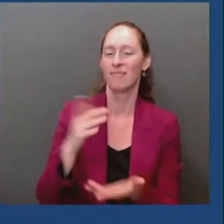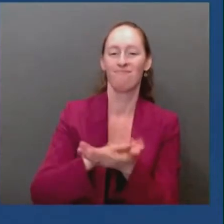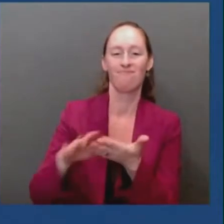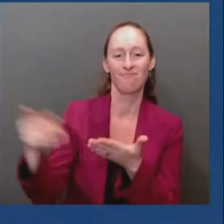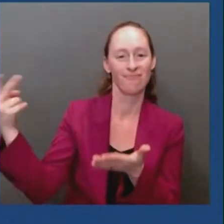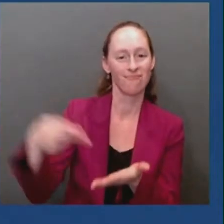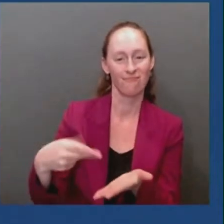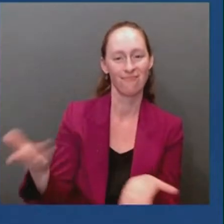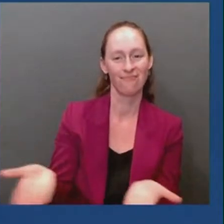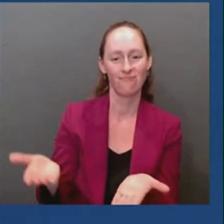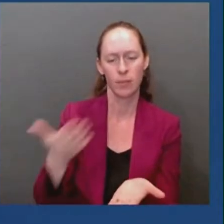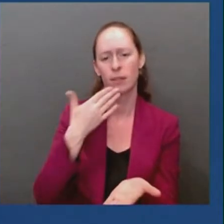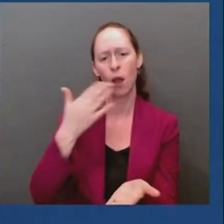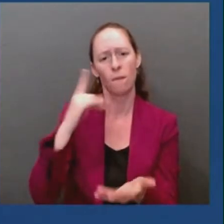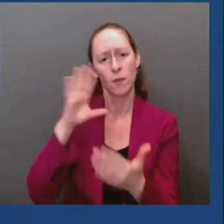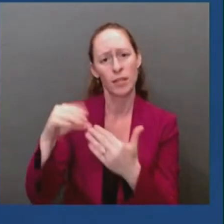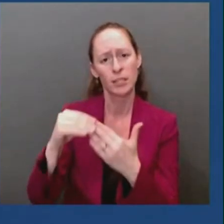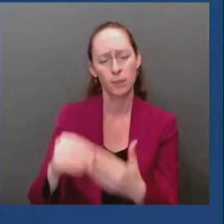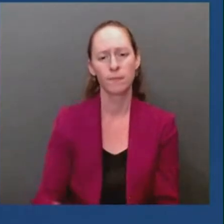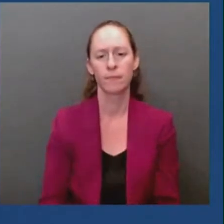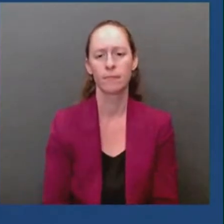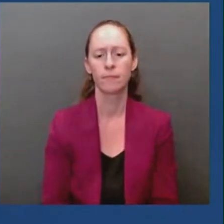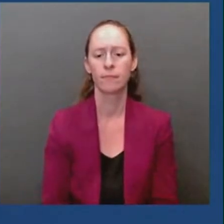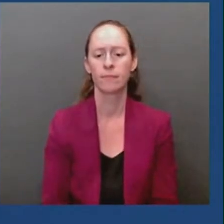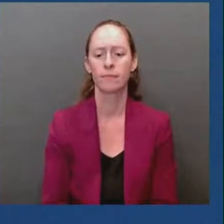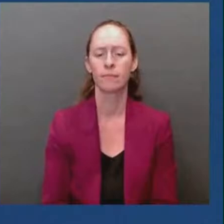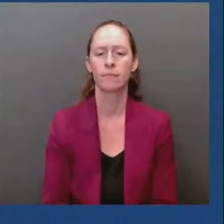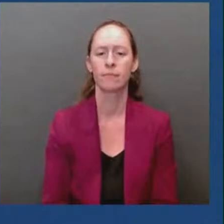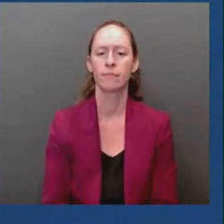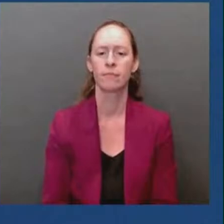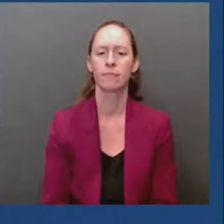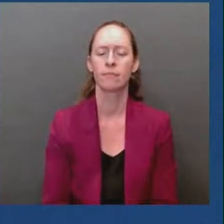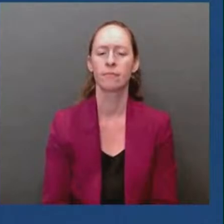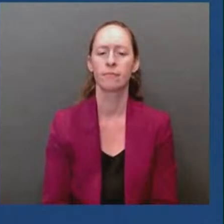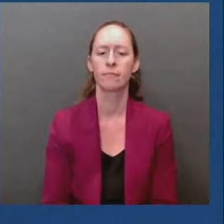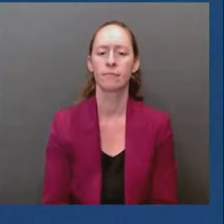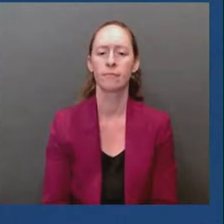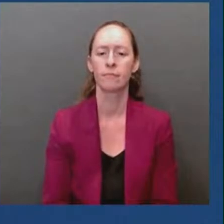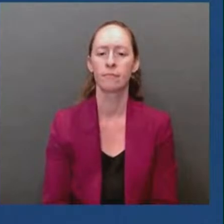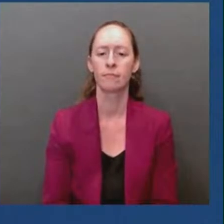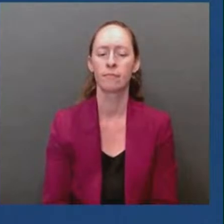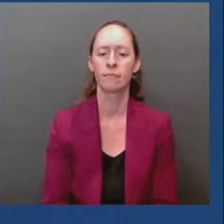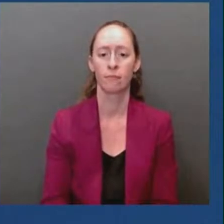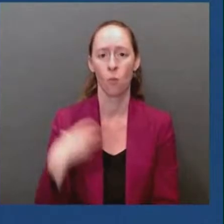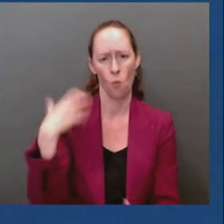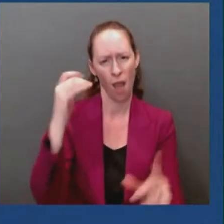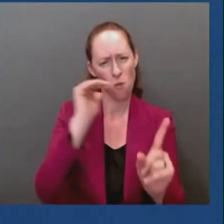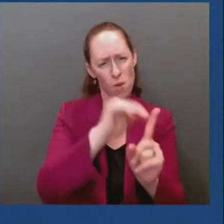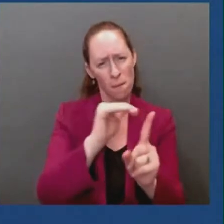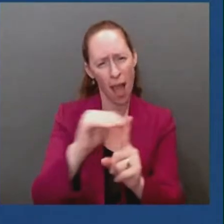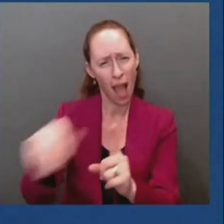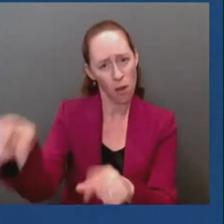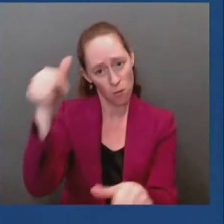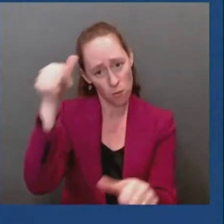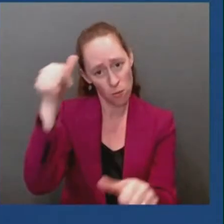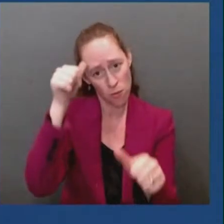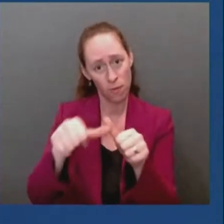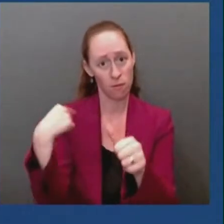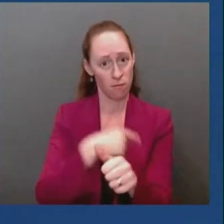DR. ROCHELLE WALENSKY. SECRETARY, IT IS ALWAYS GOOD